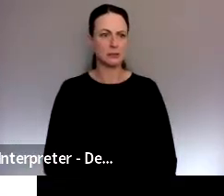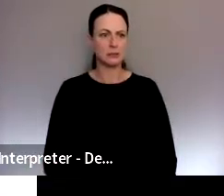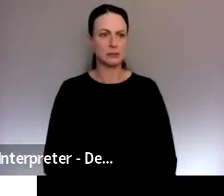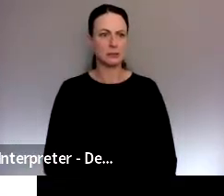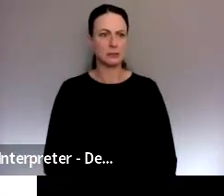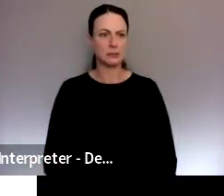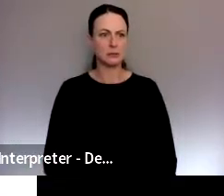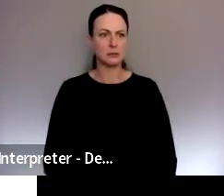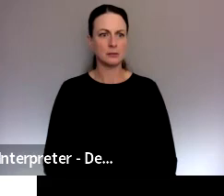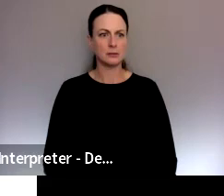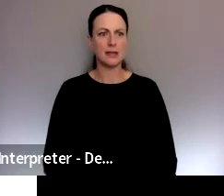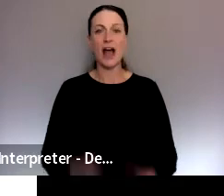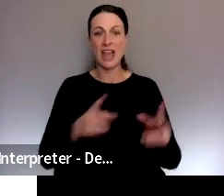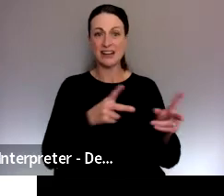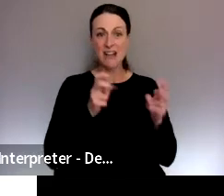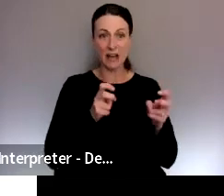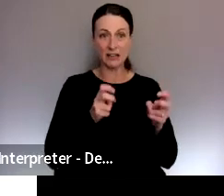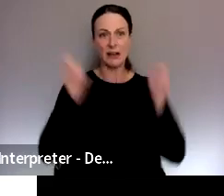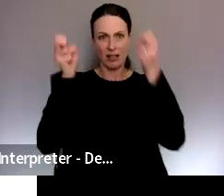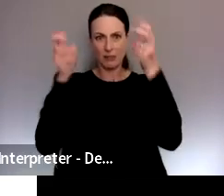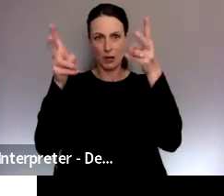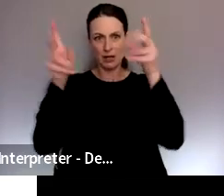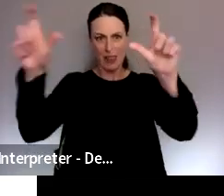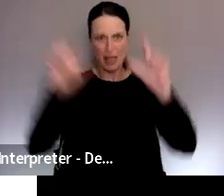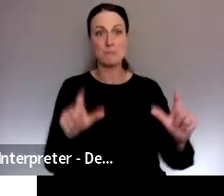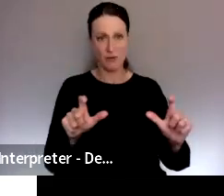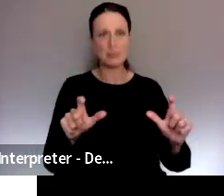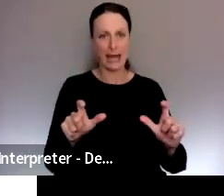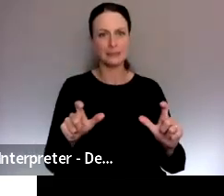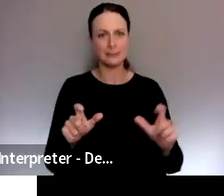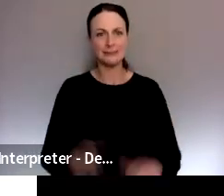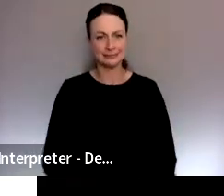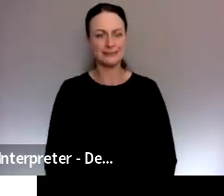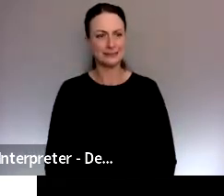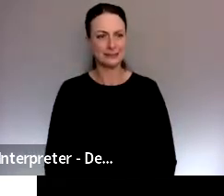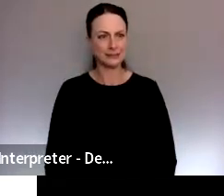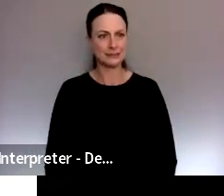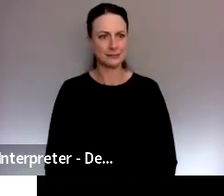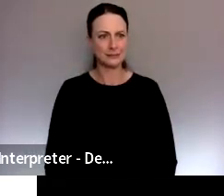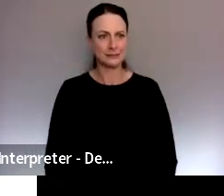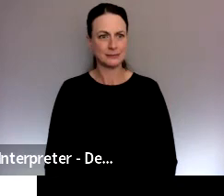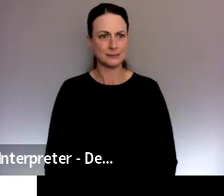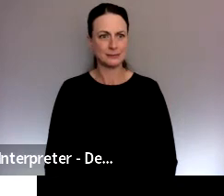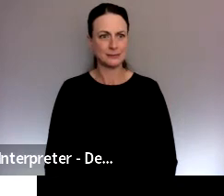and you can cut it and you can paste it right in there